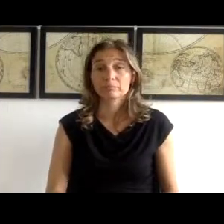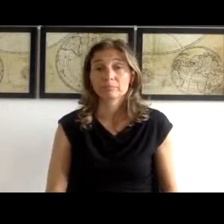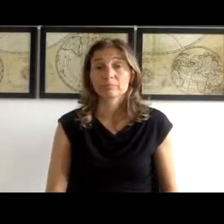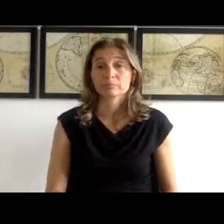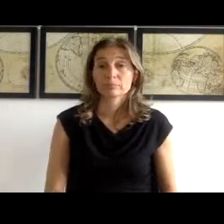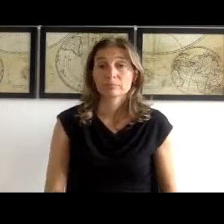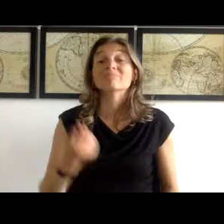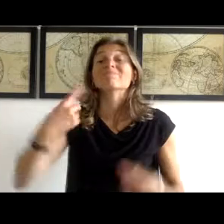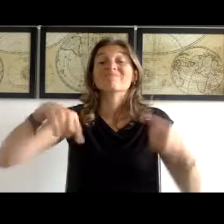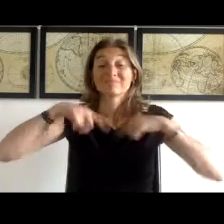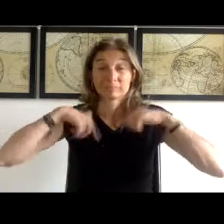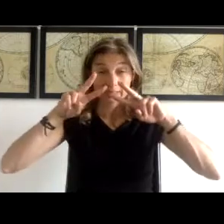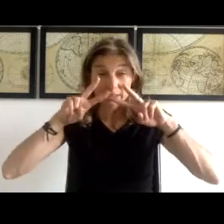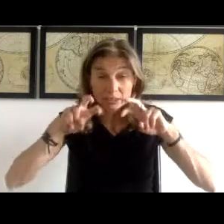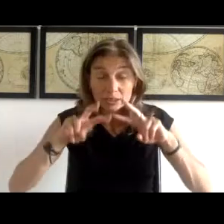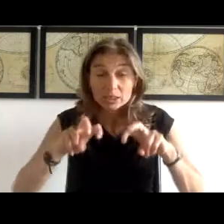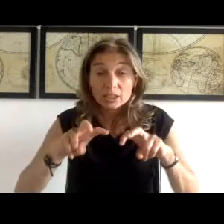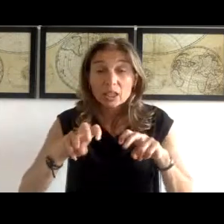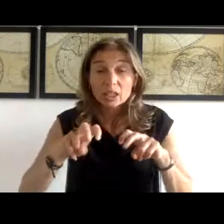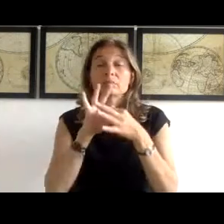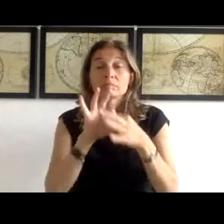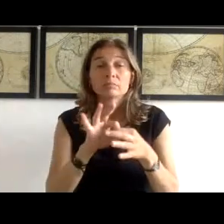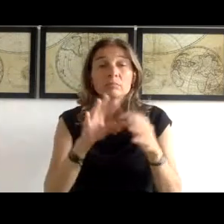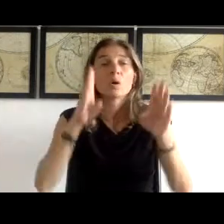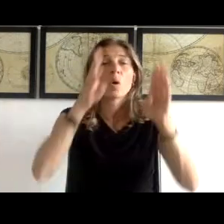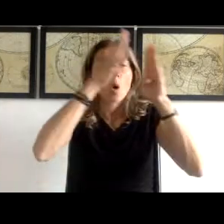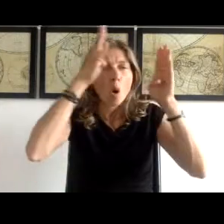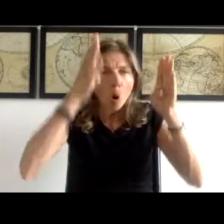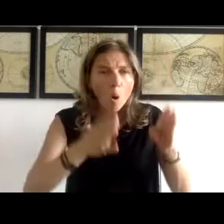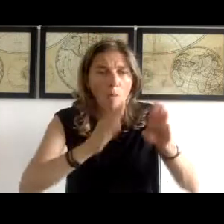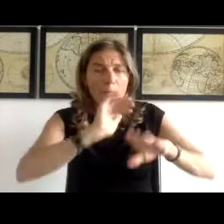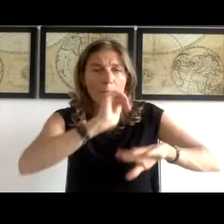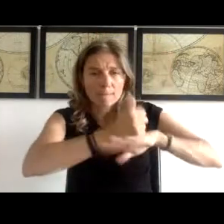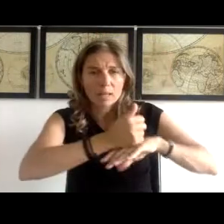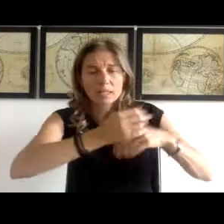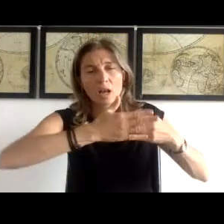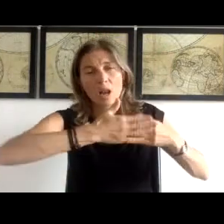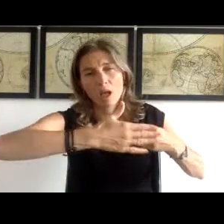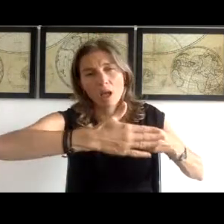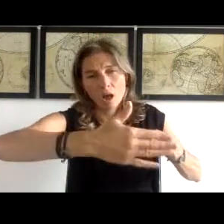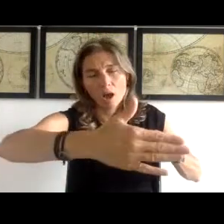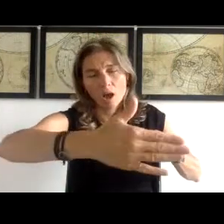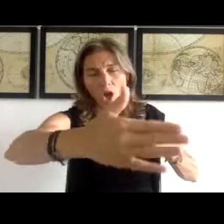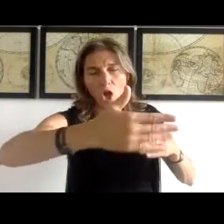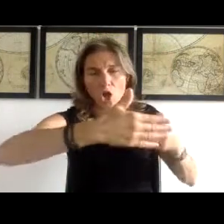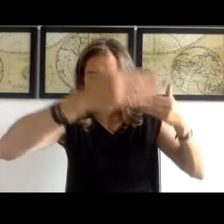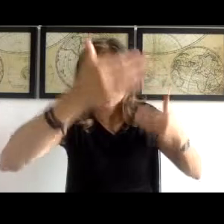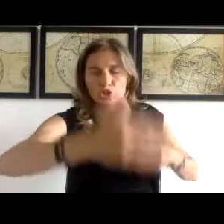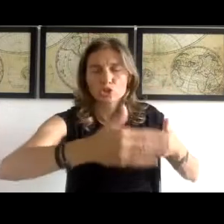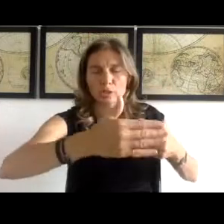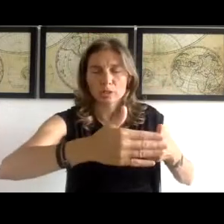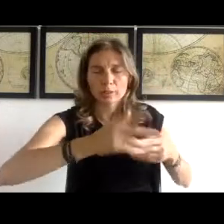Is this aspect new in Erasmus+? What is meant by digital Erasmus?